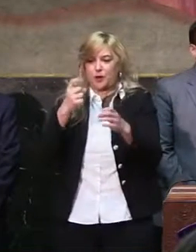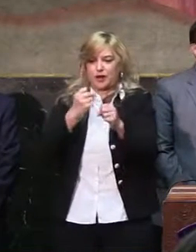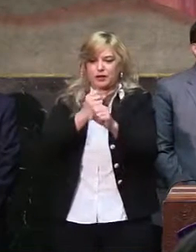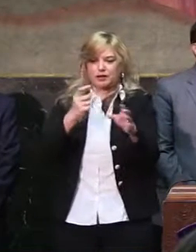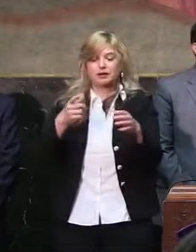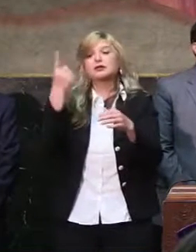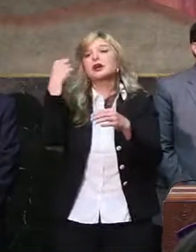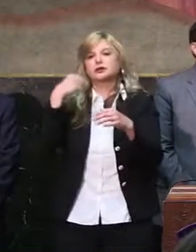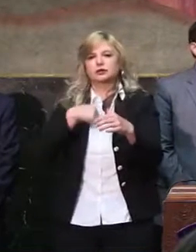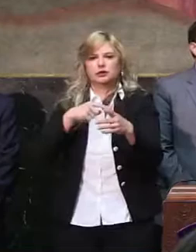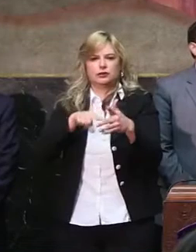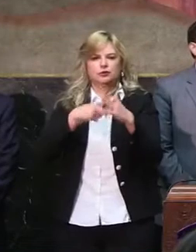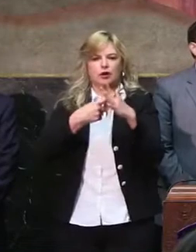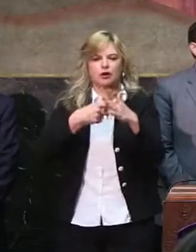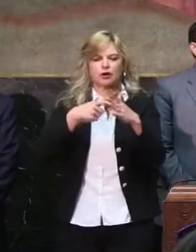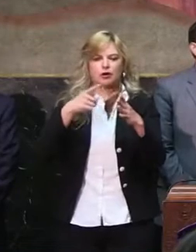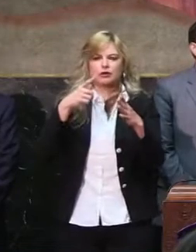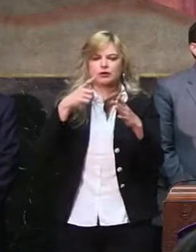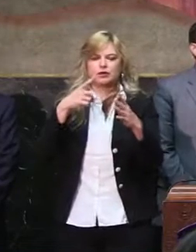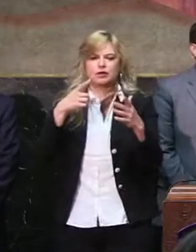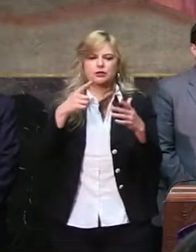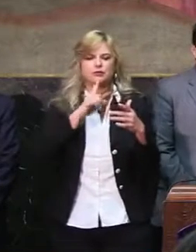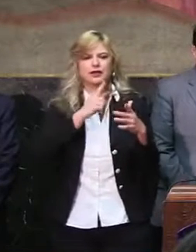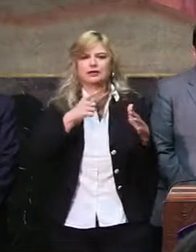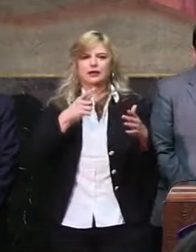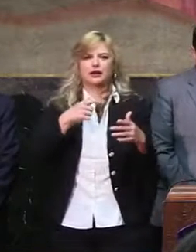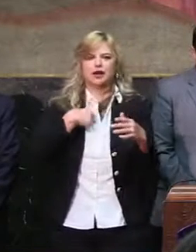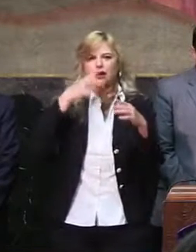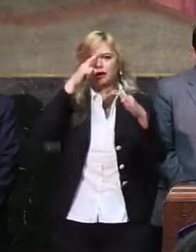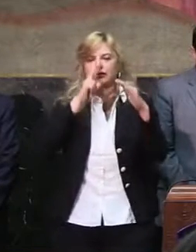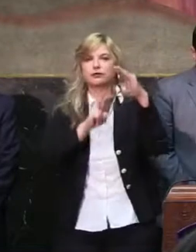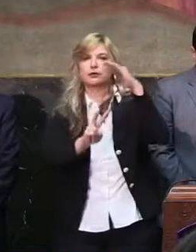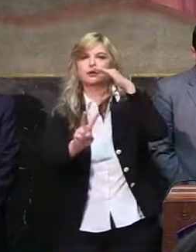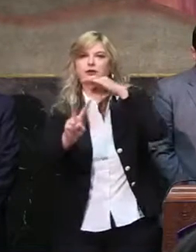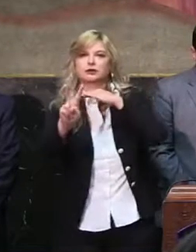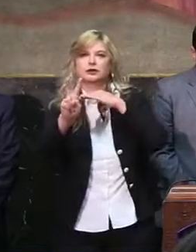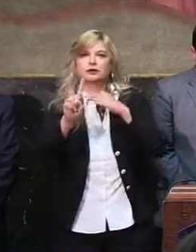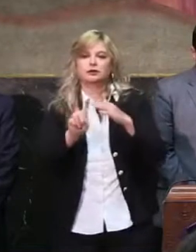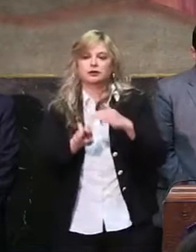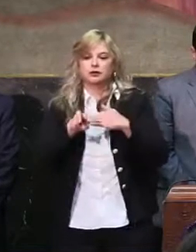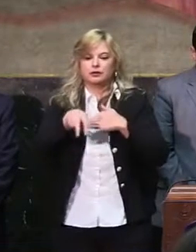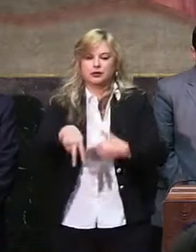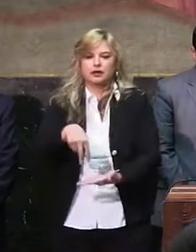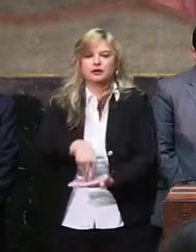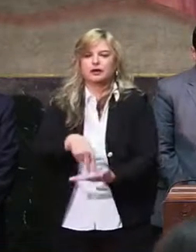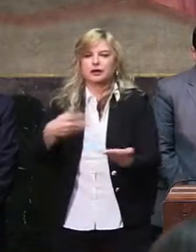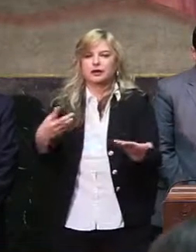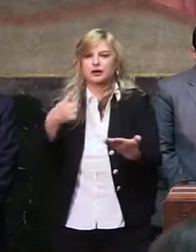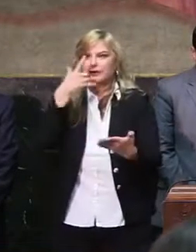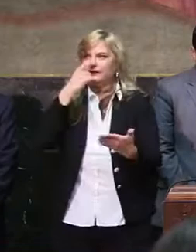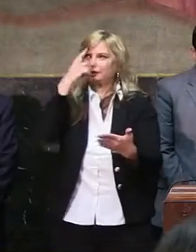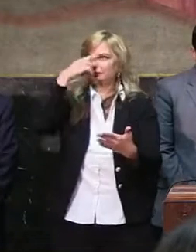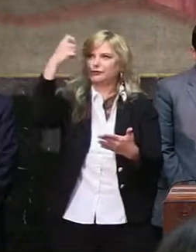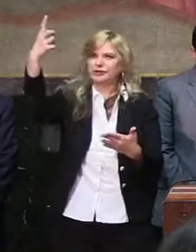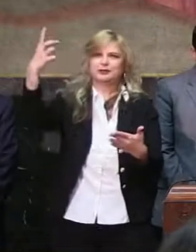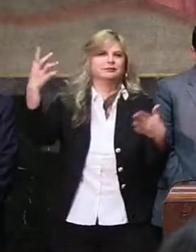ago it's kind of a dream to be standing here today actually and you know we have compromise here but again I think it's a